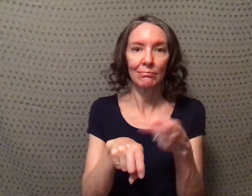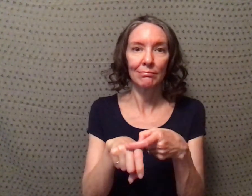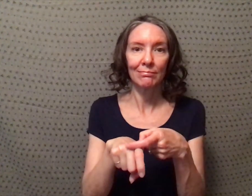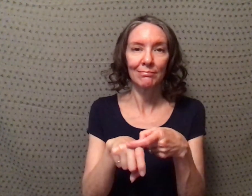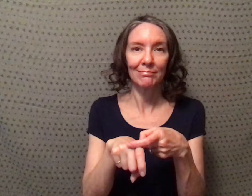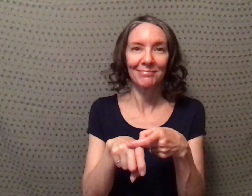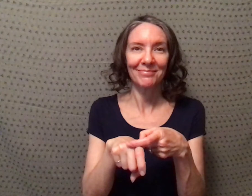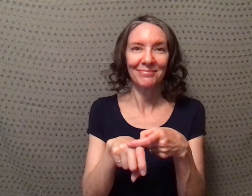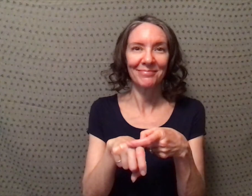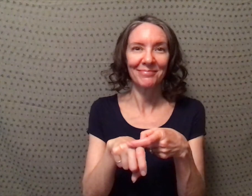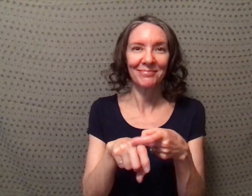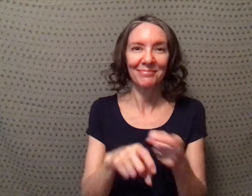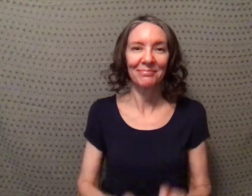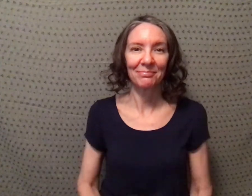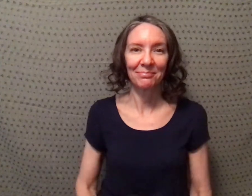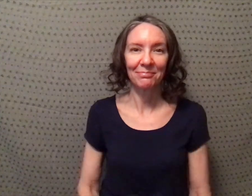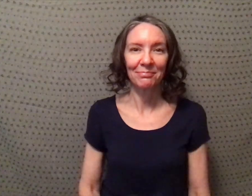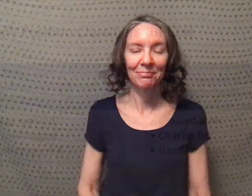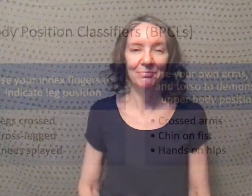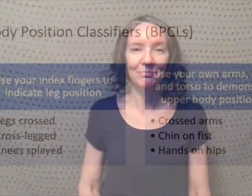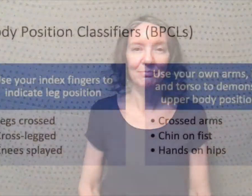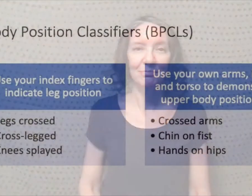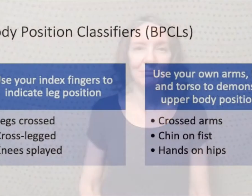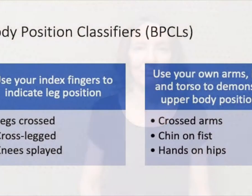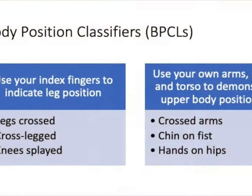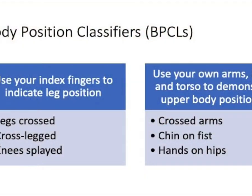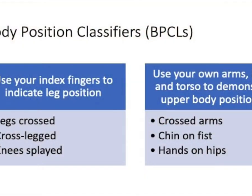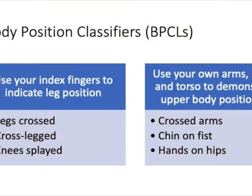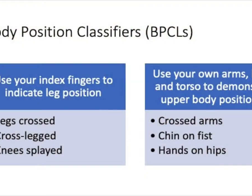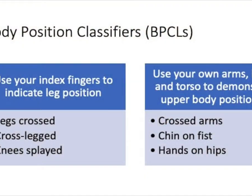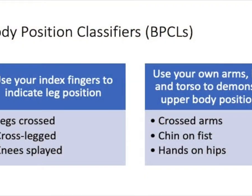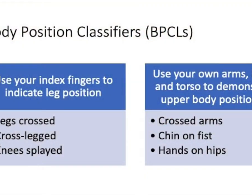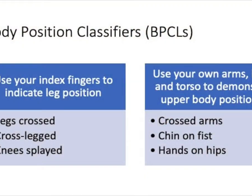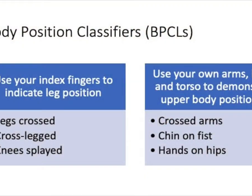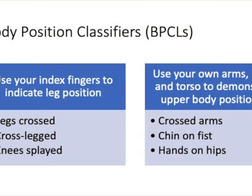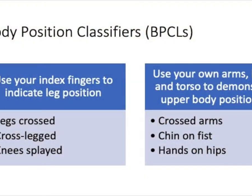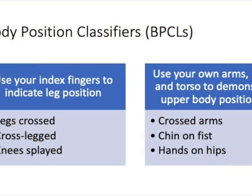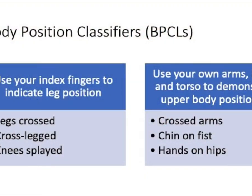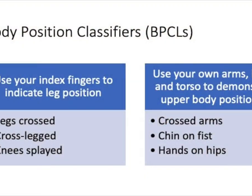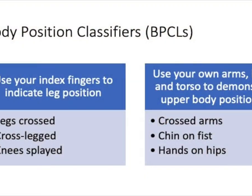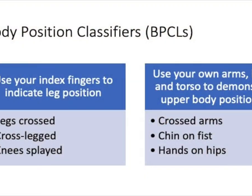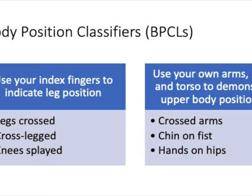resting on the other. For upper body positioning